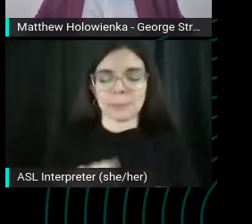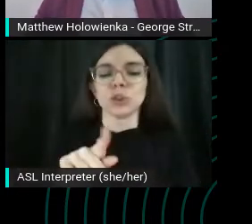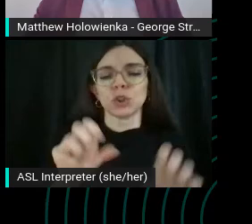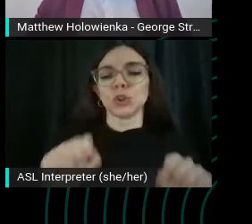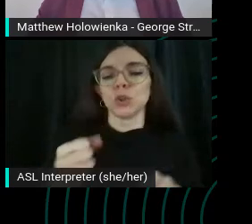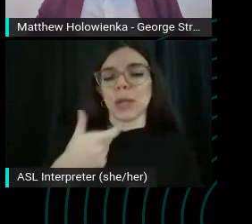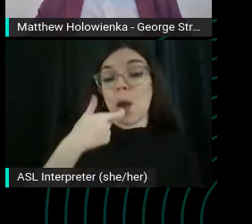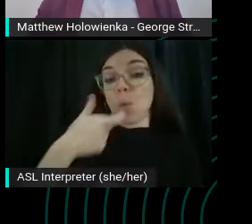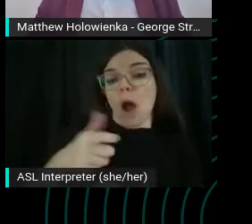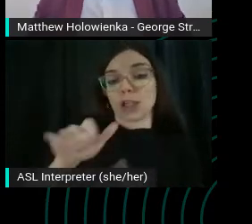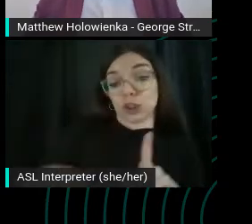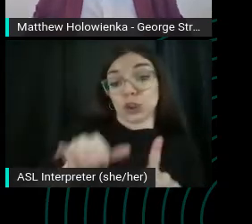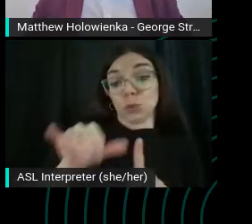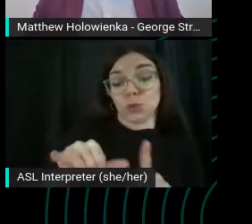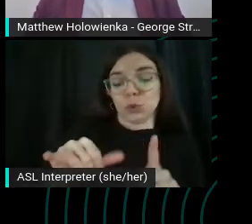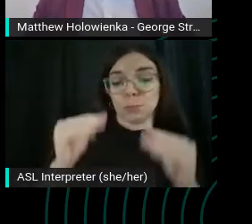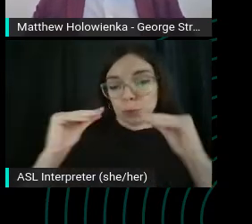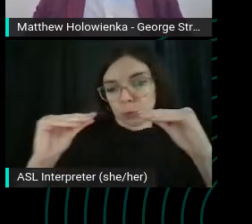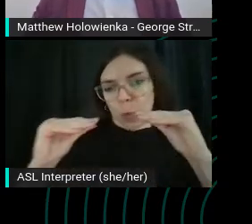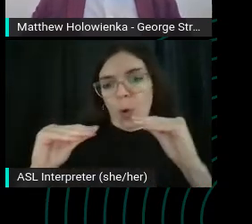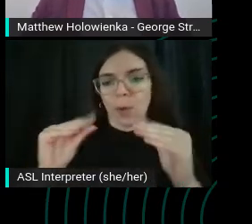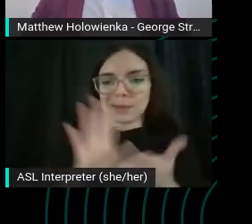It was actually my first time accomplishing an animation like that.